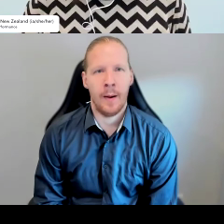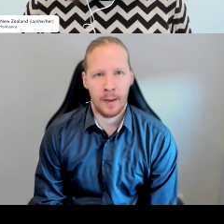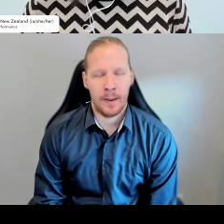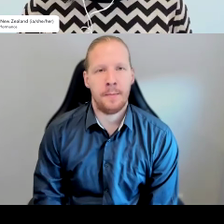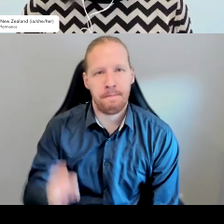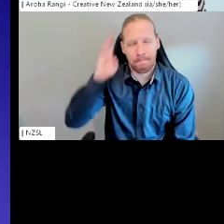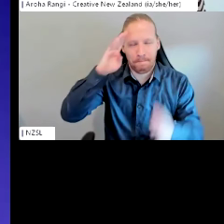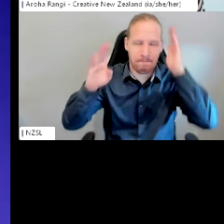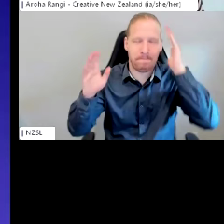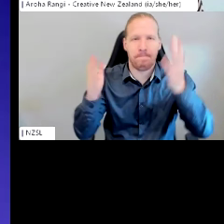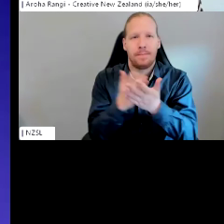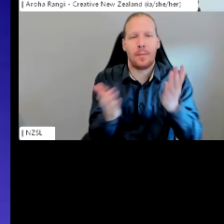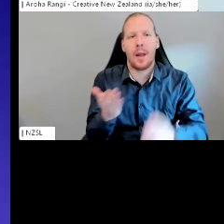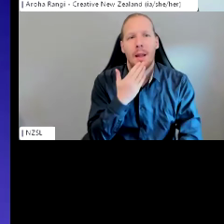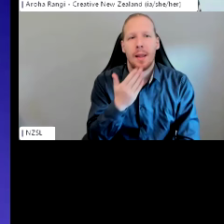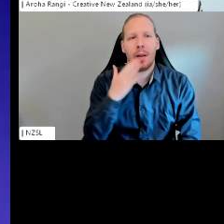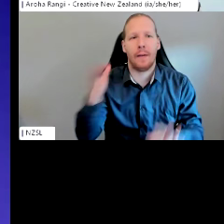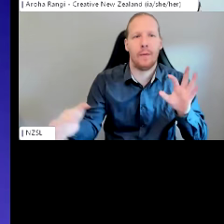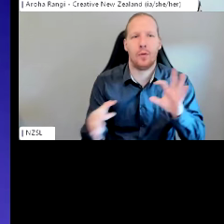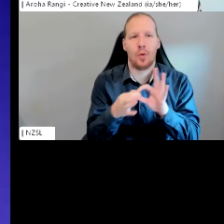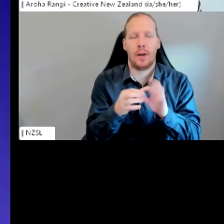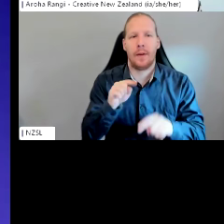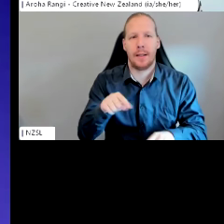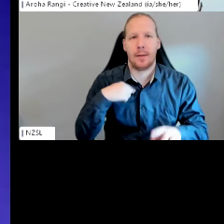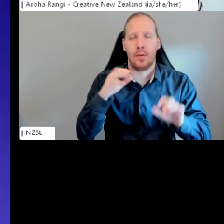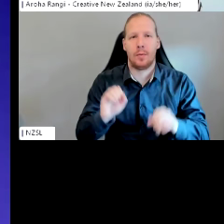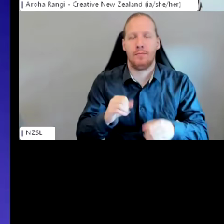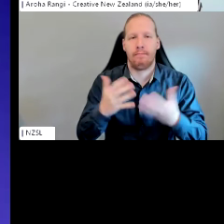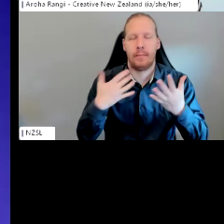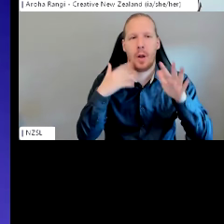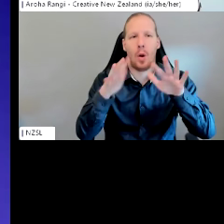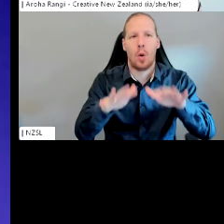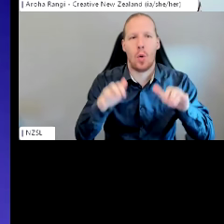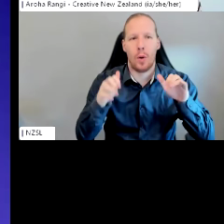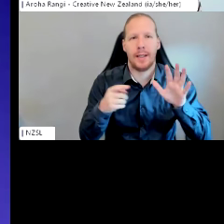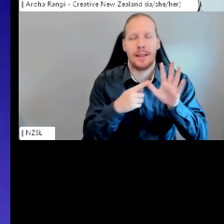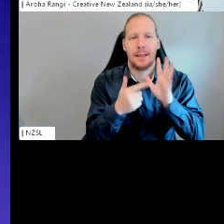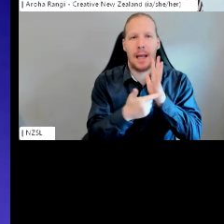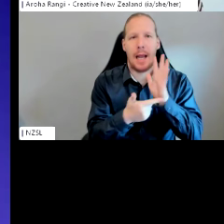Thank you for joining us for this webinar on our Audience Atlas Aotearoa 2025 research.